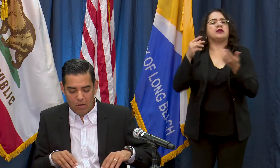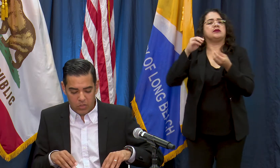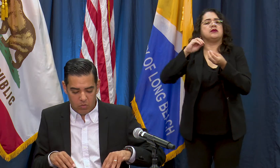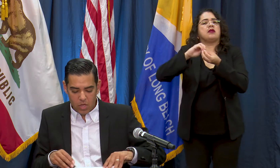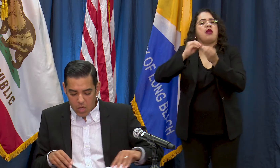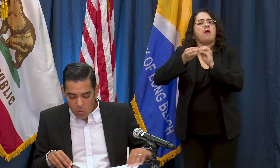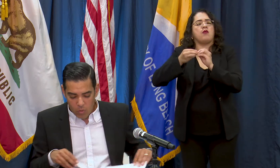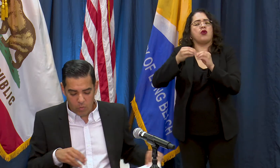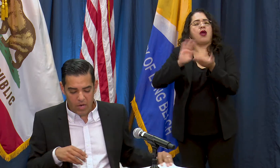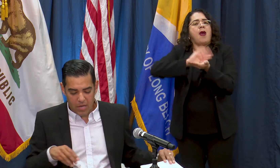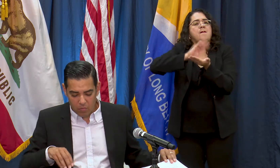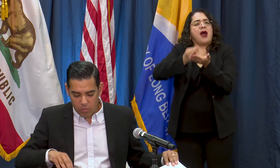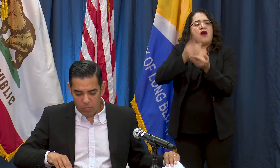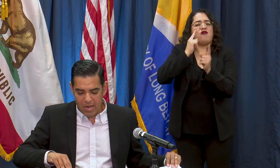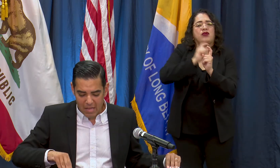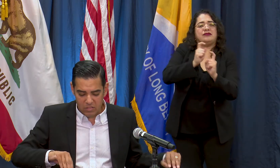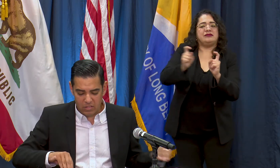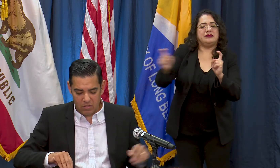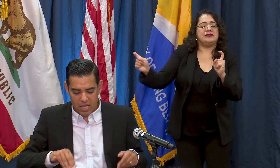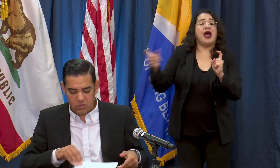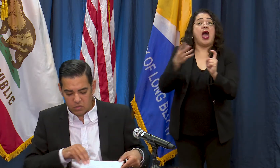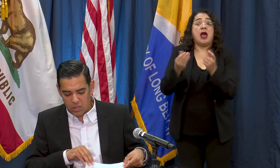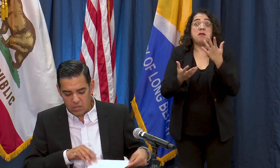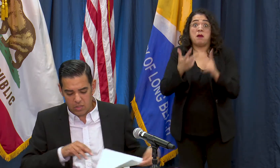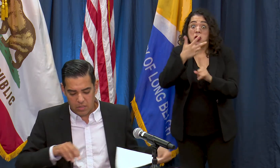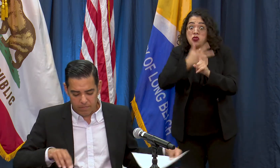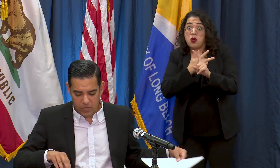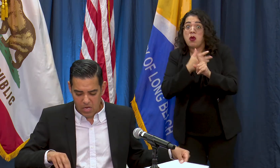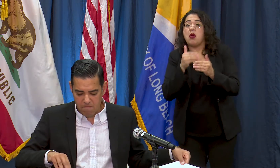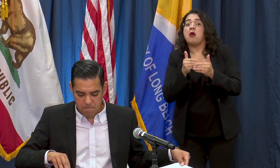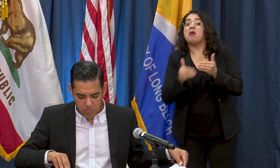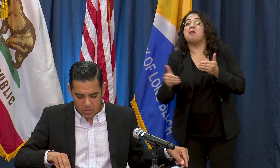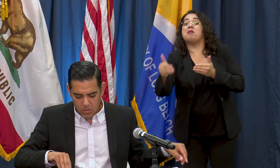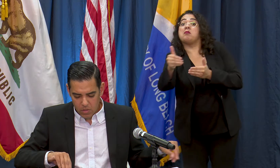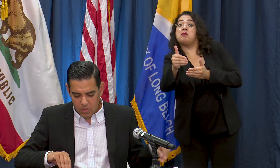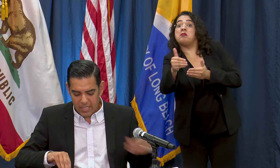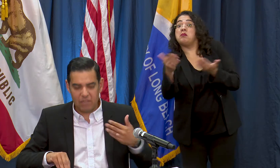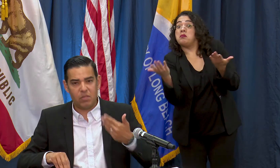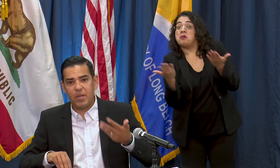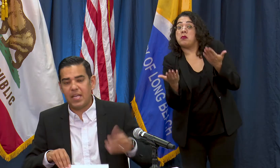out to. What we want to ask the council to kind of debate